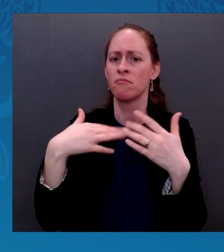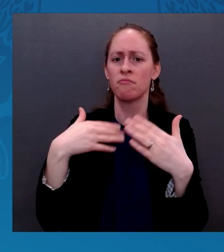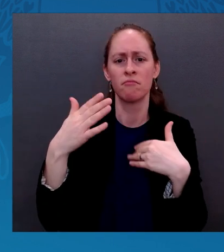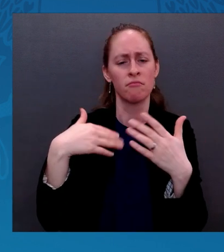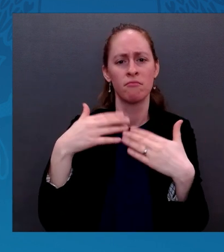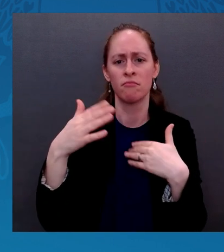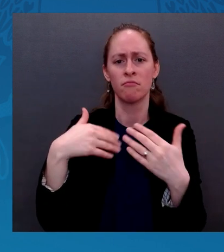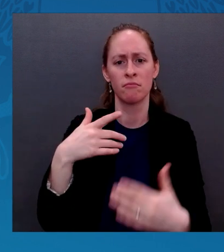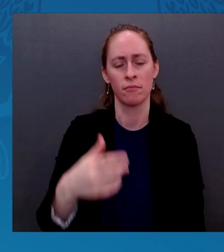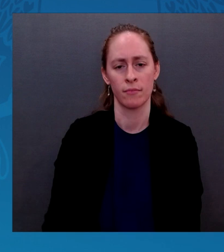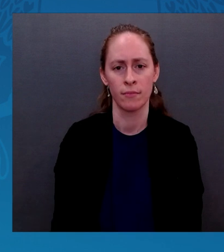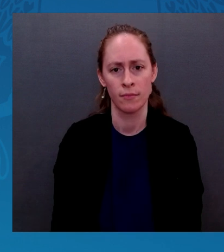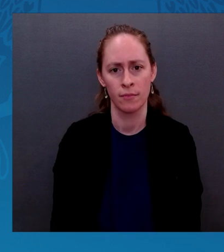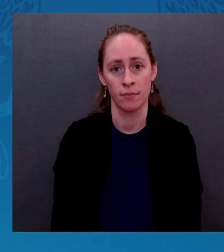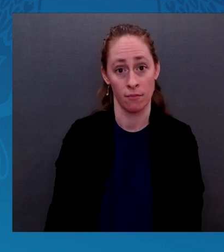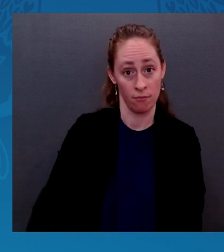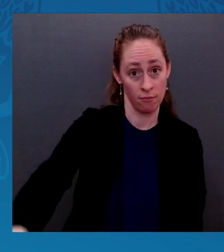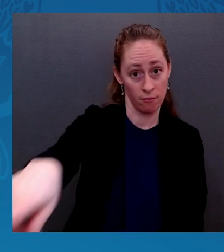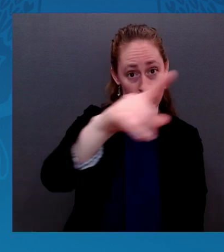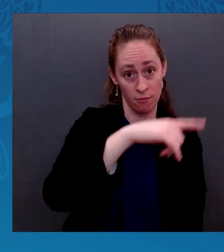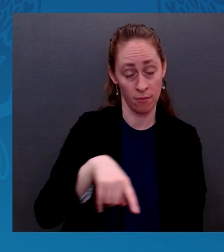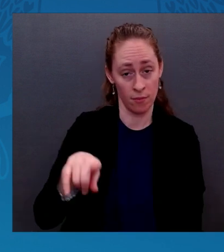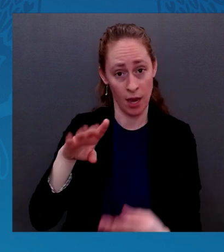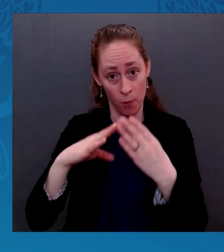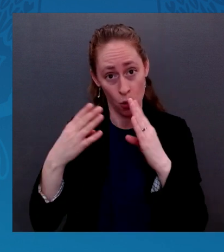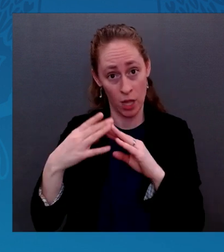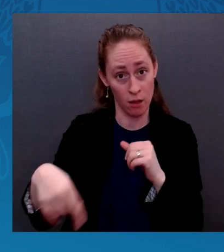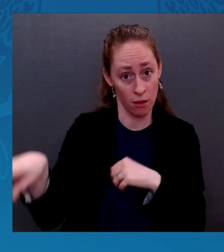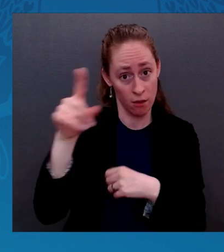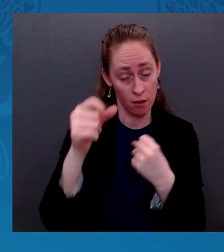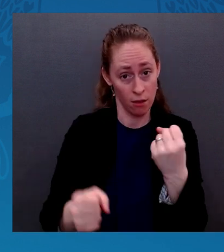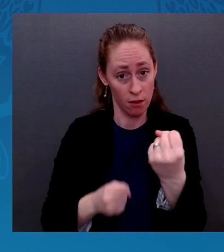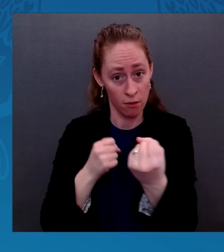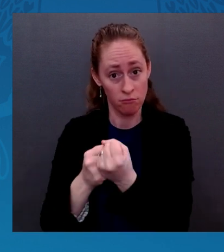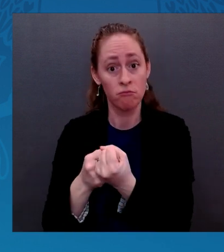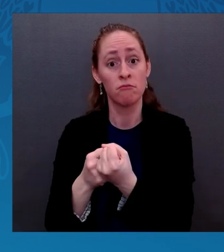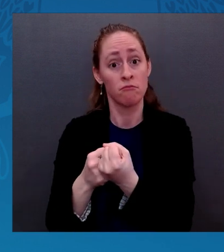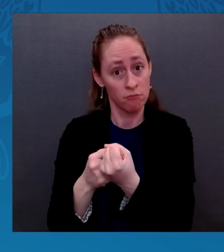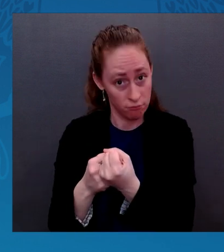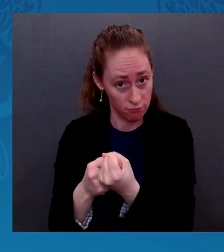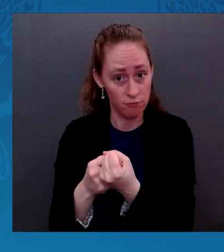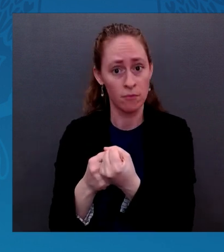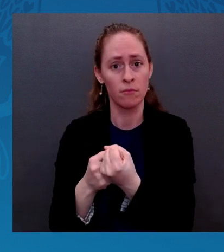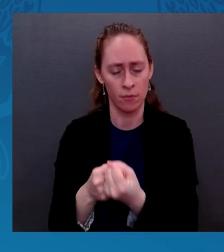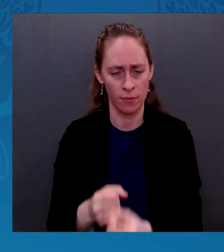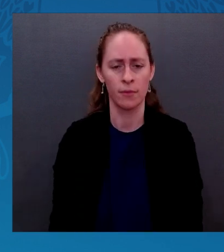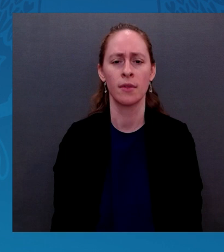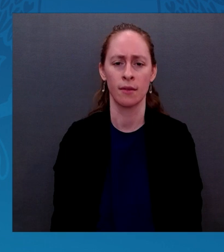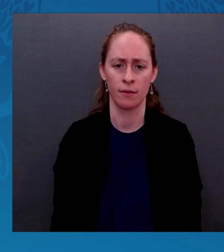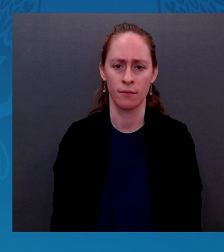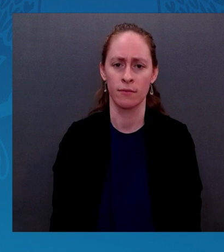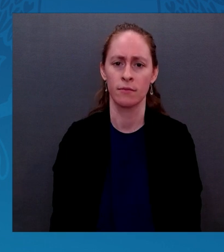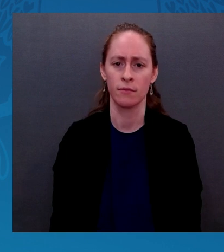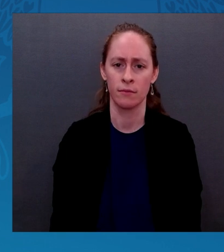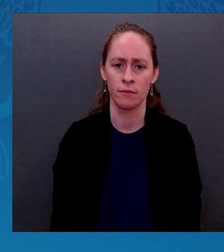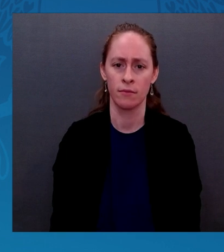and thank you so much with a solution for that, which was to get the Ivy Hill Neighborhood Association involved when actually,